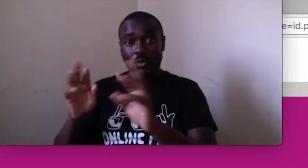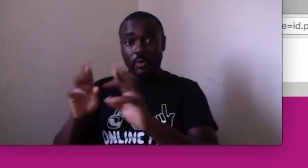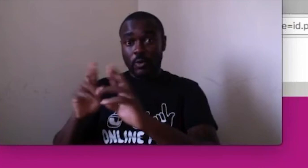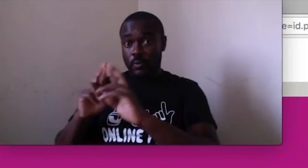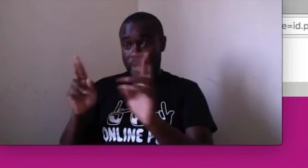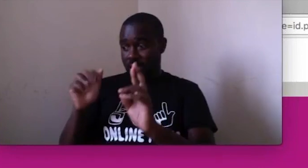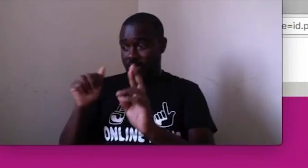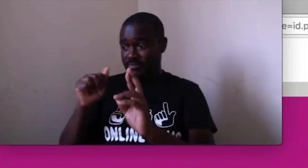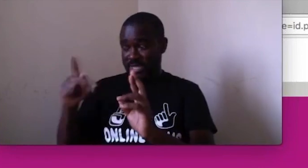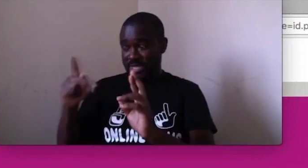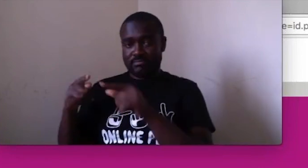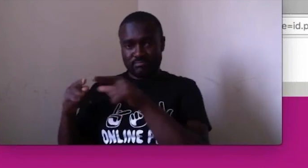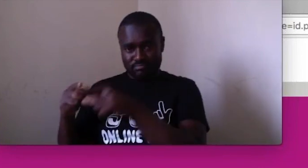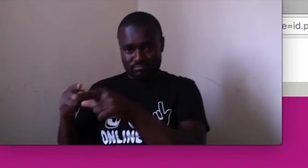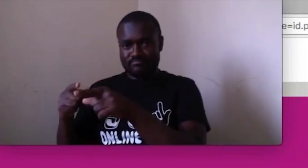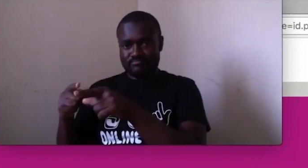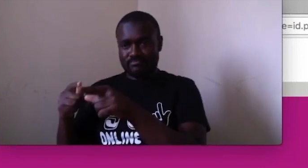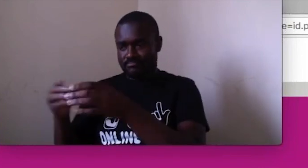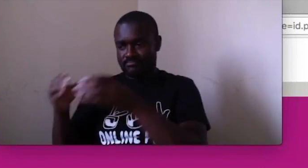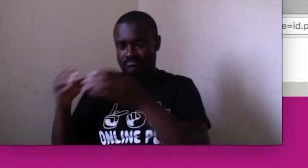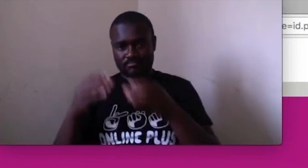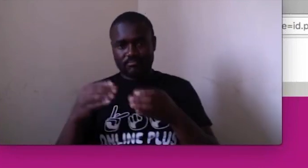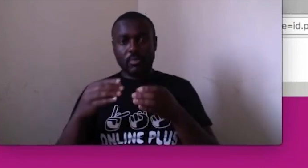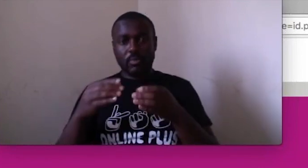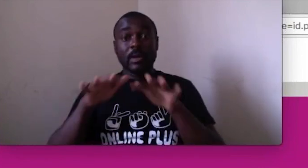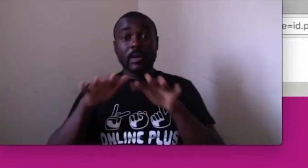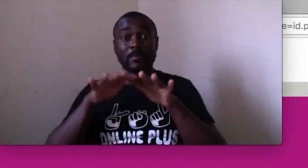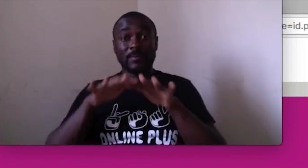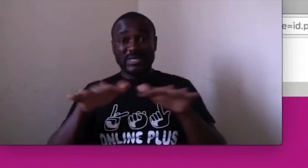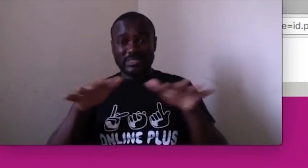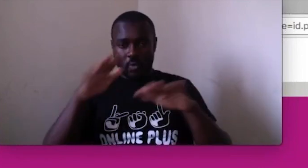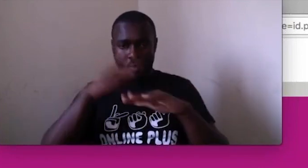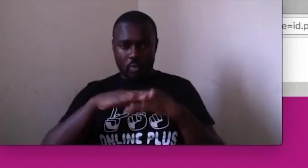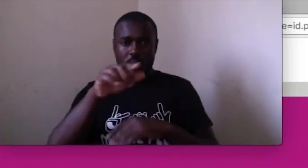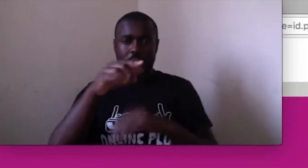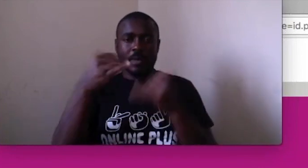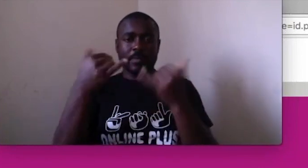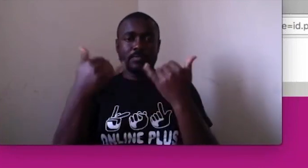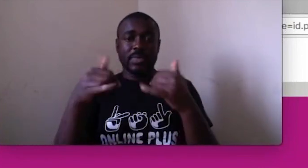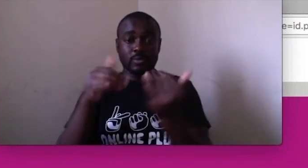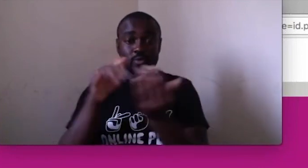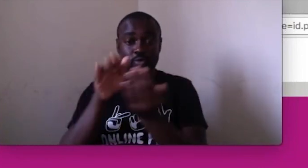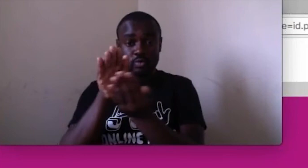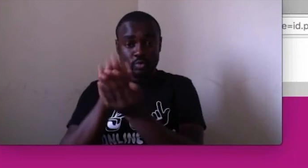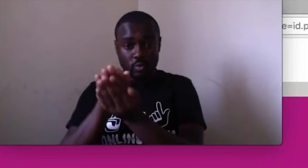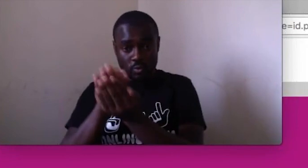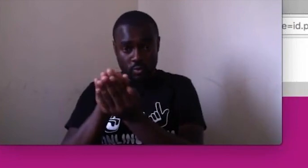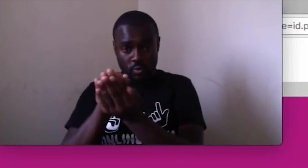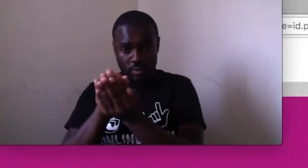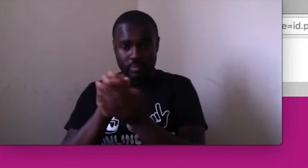and once that was done what I did is, now that my app was ready